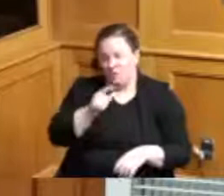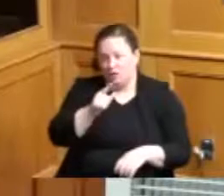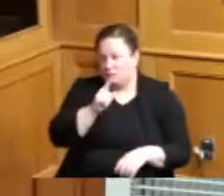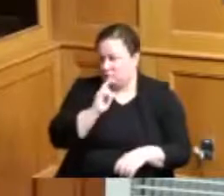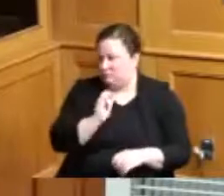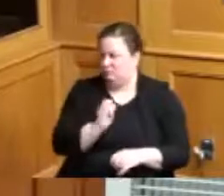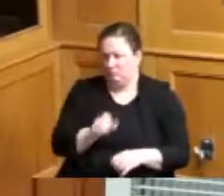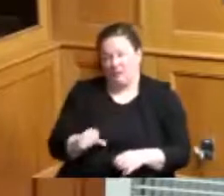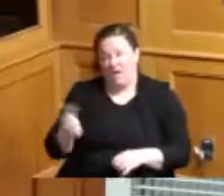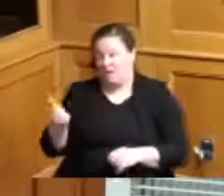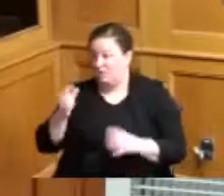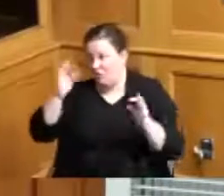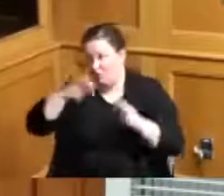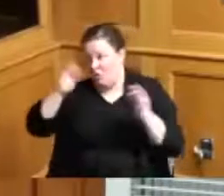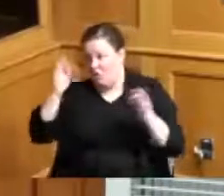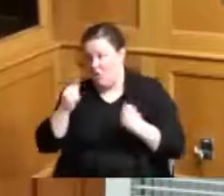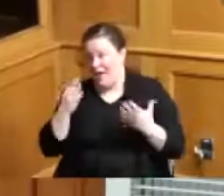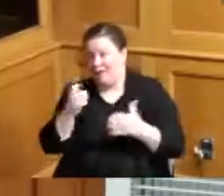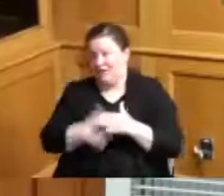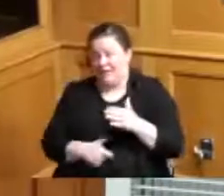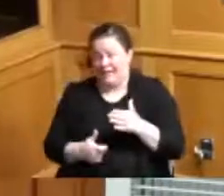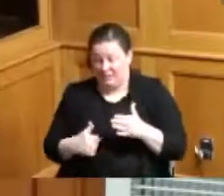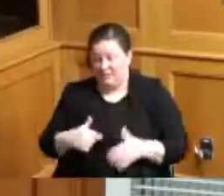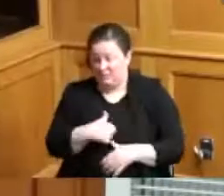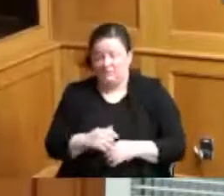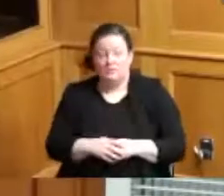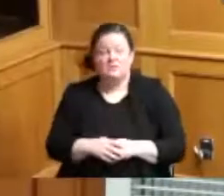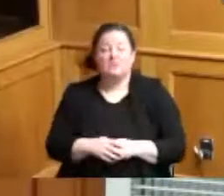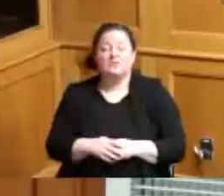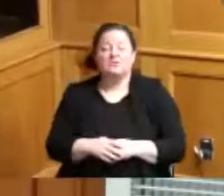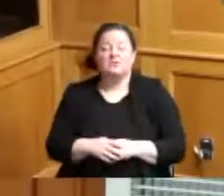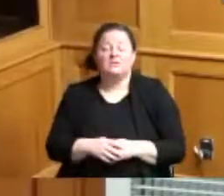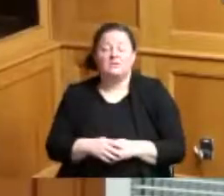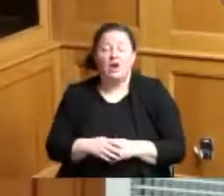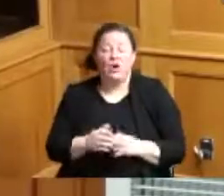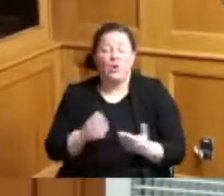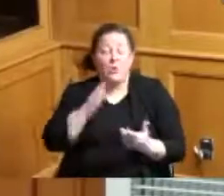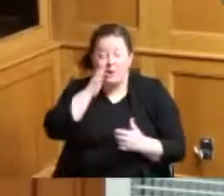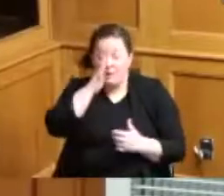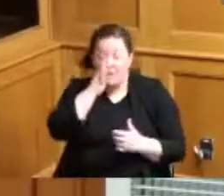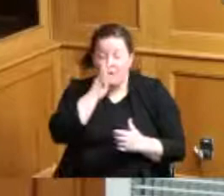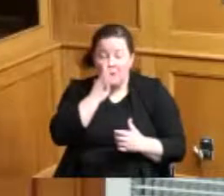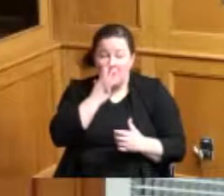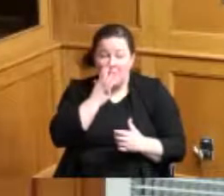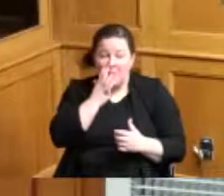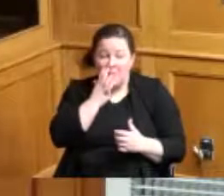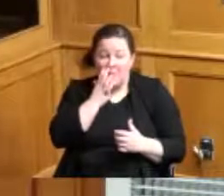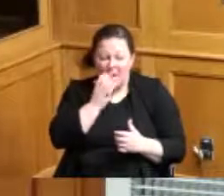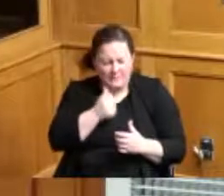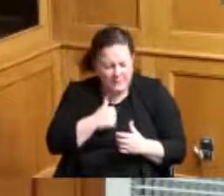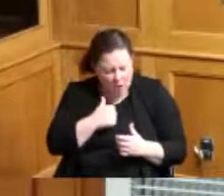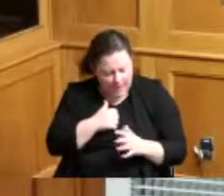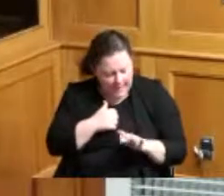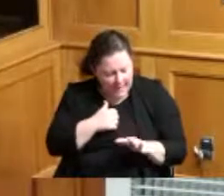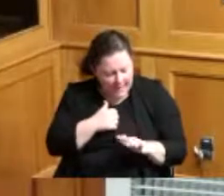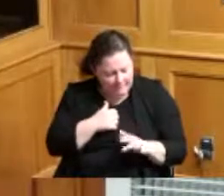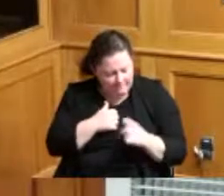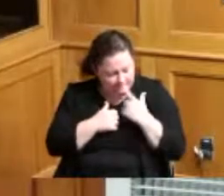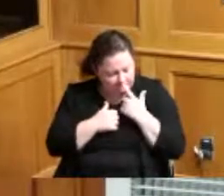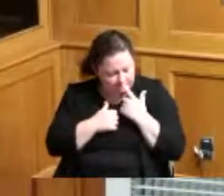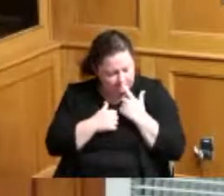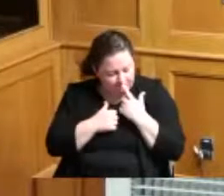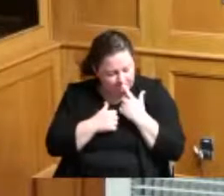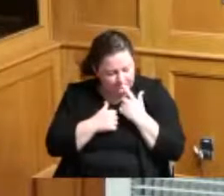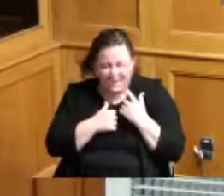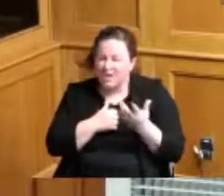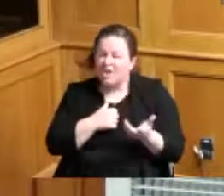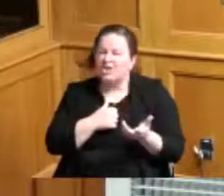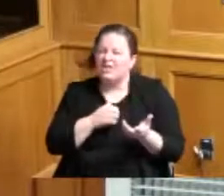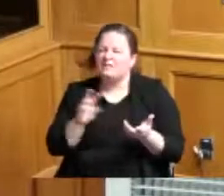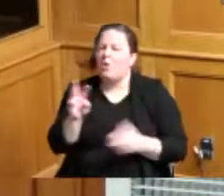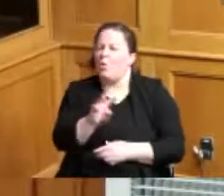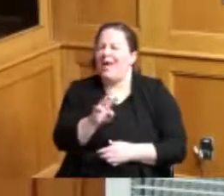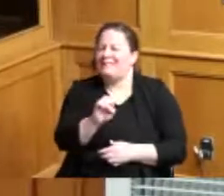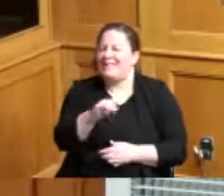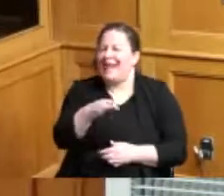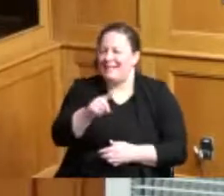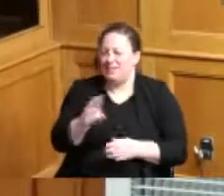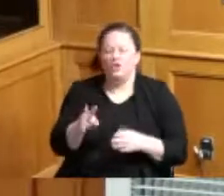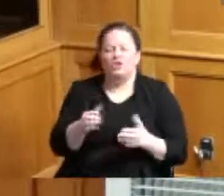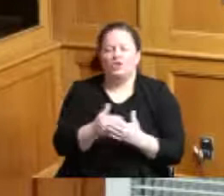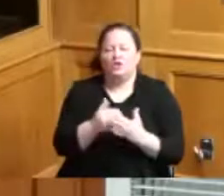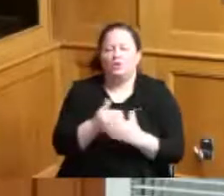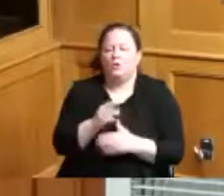but the I believe this is related to the I'm sorry the the new west end the west side garage